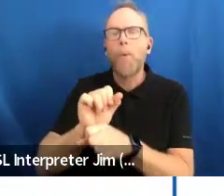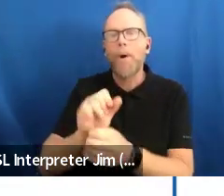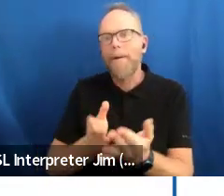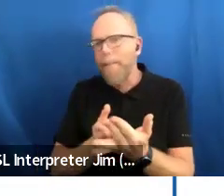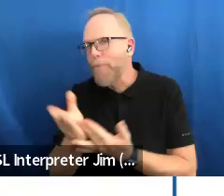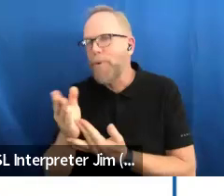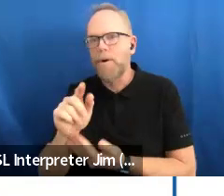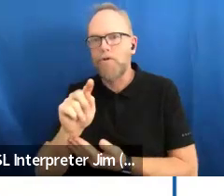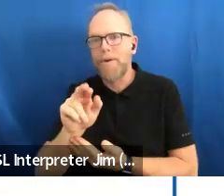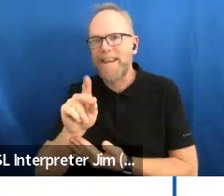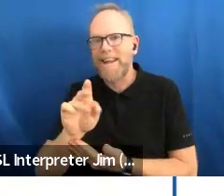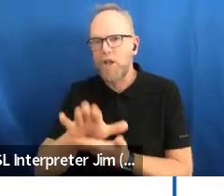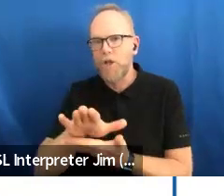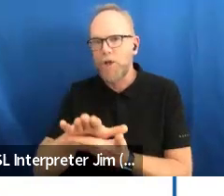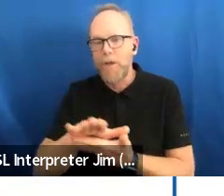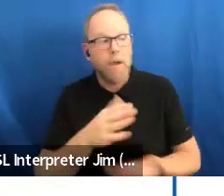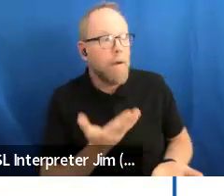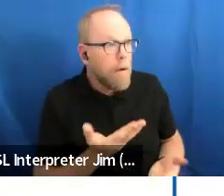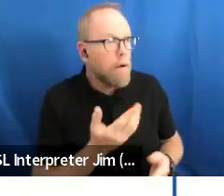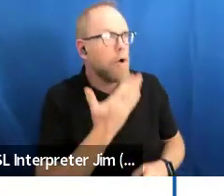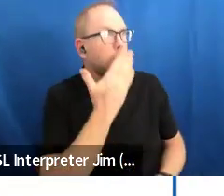available, trade schools or vocational schools are certainly available for